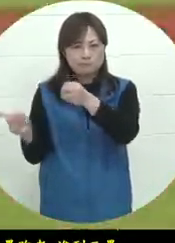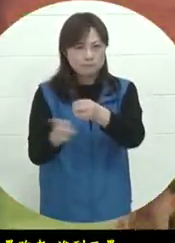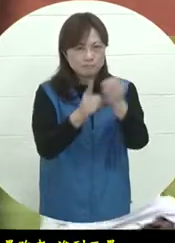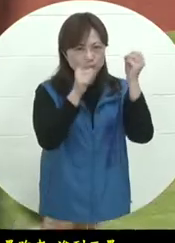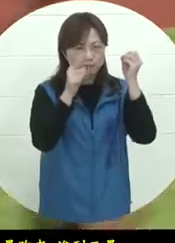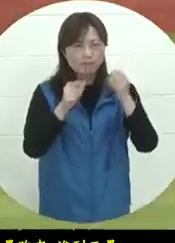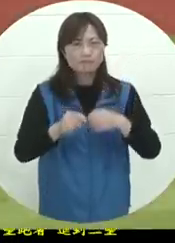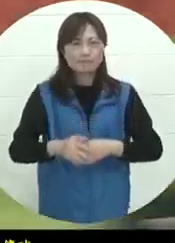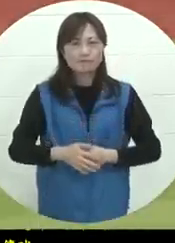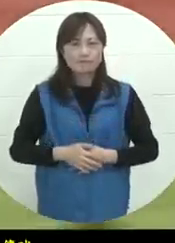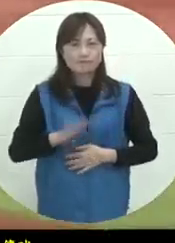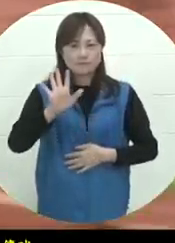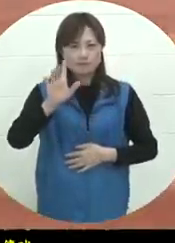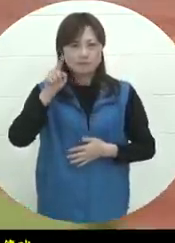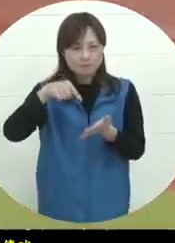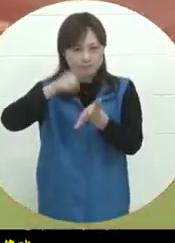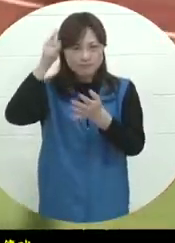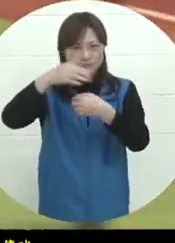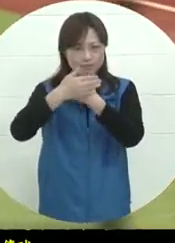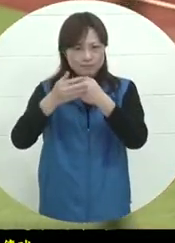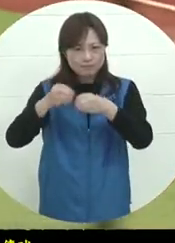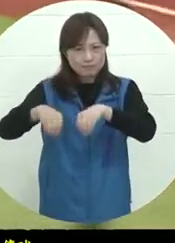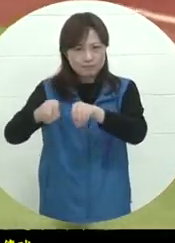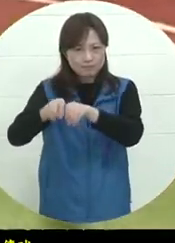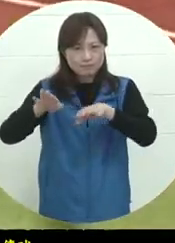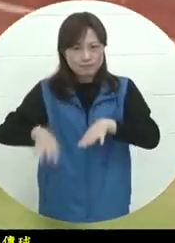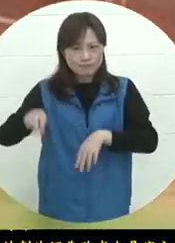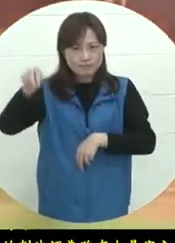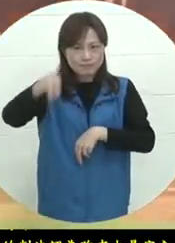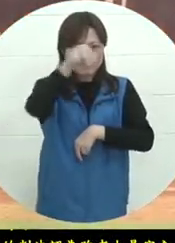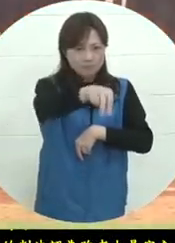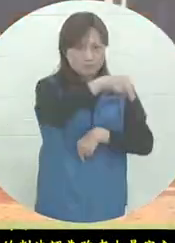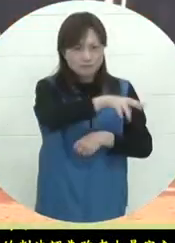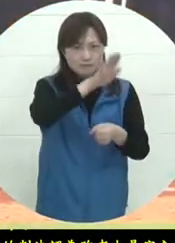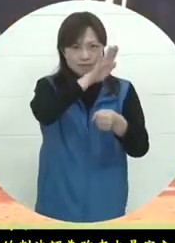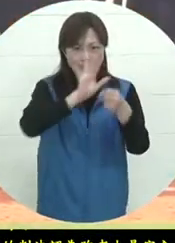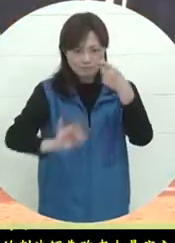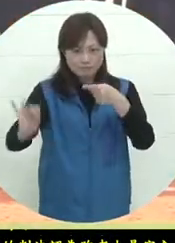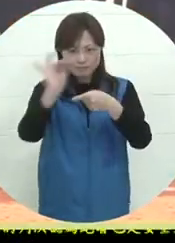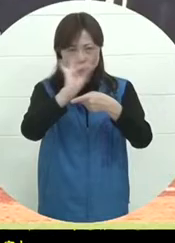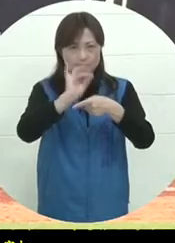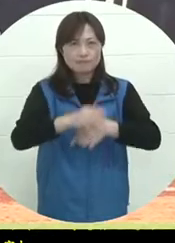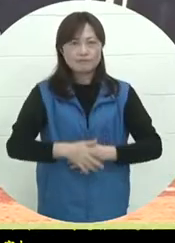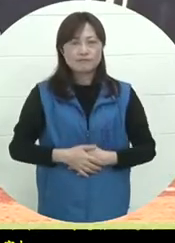There was a walk in the middle. Today's strike rate is 100%. This important hit just now